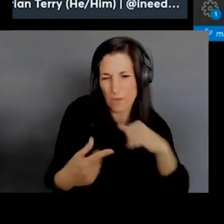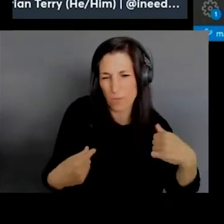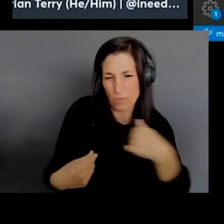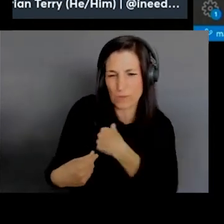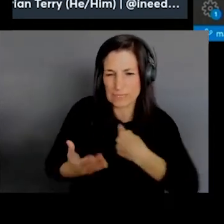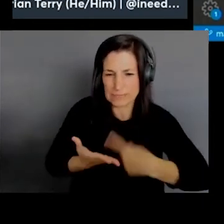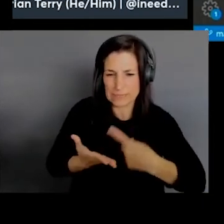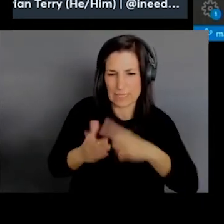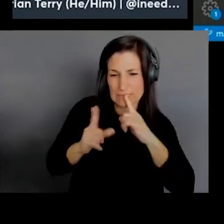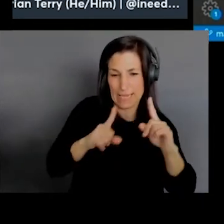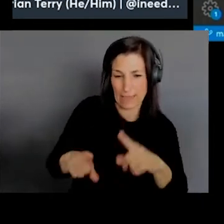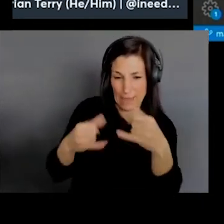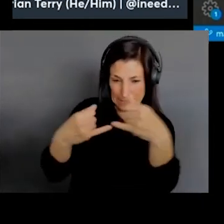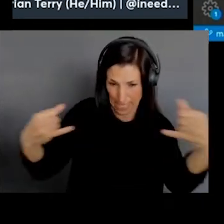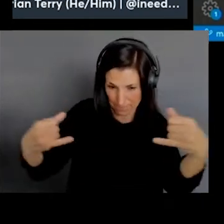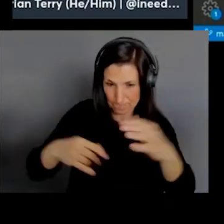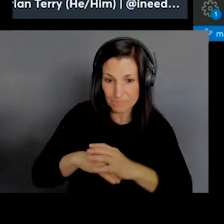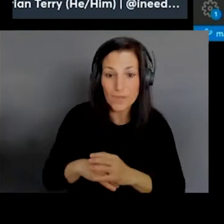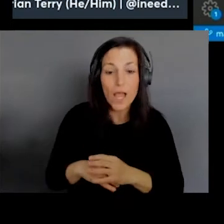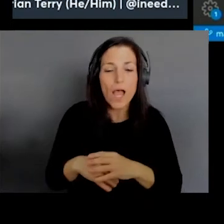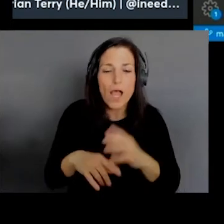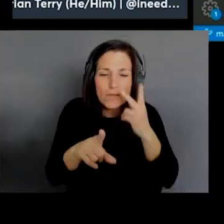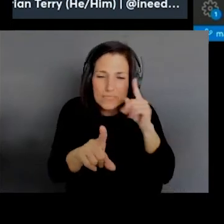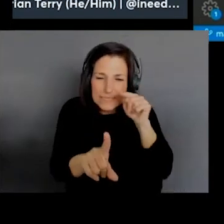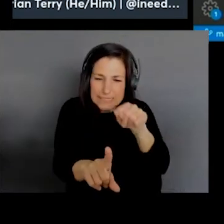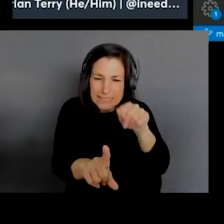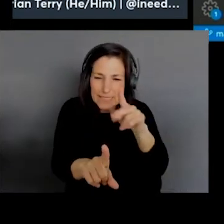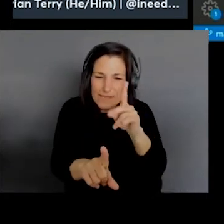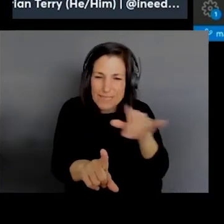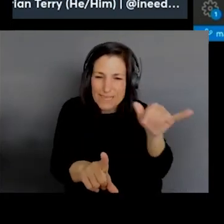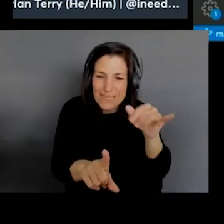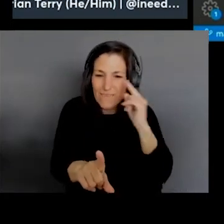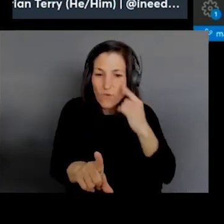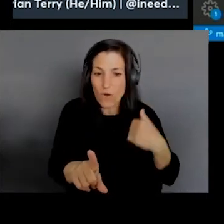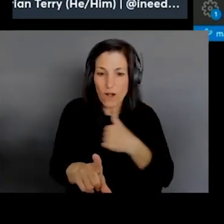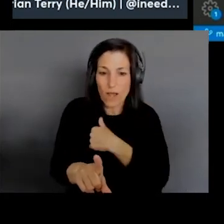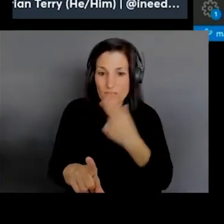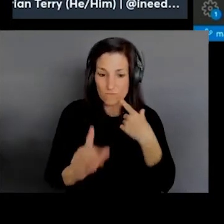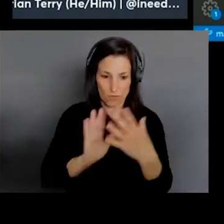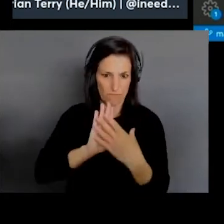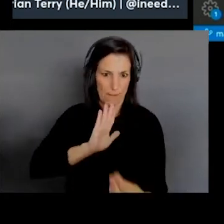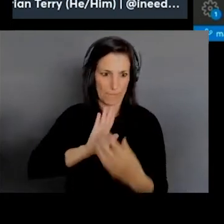And what you'll see the key here is in our case, for our replicas, we're doing two replicas,